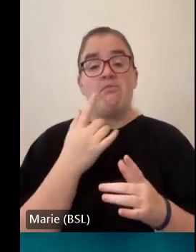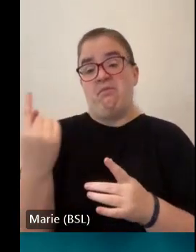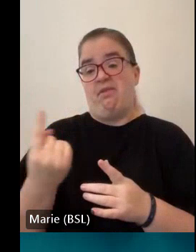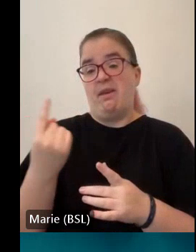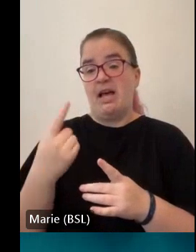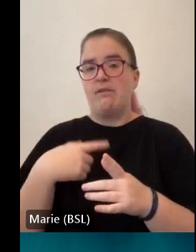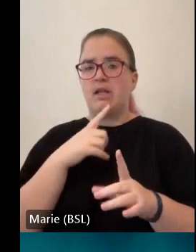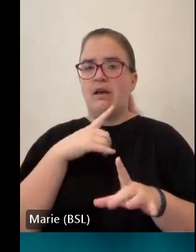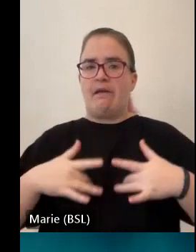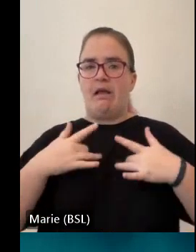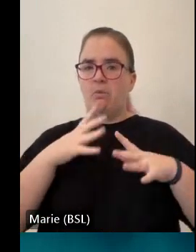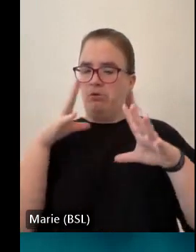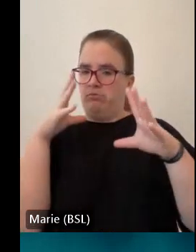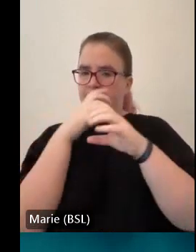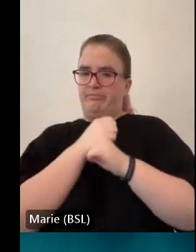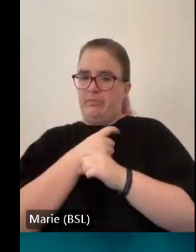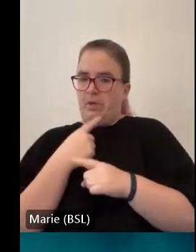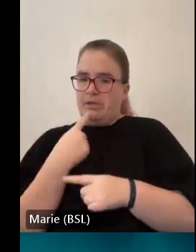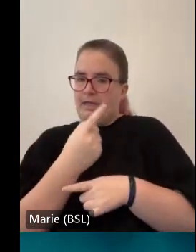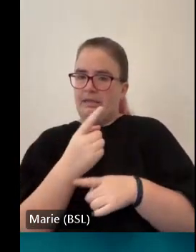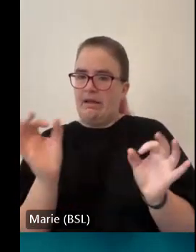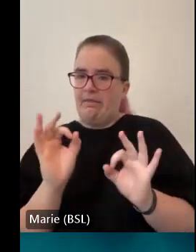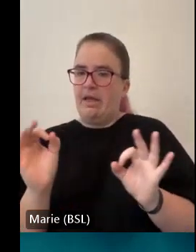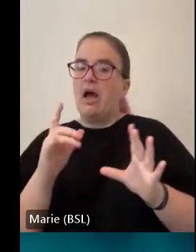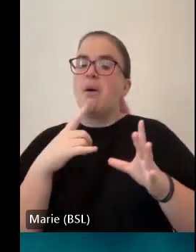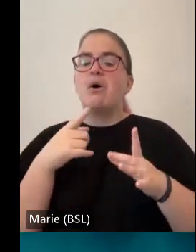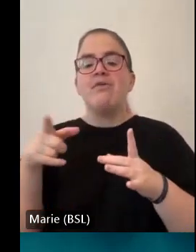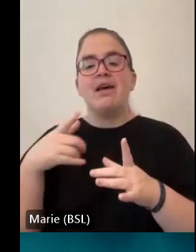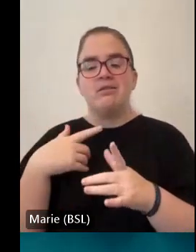ready to recognise themselves as being in a fraudulent relationship.